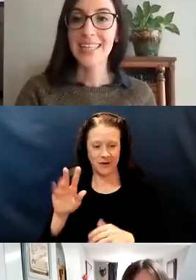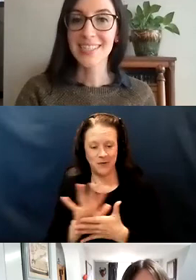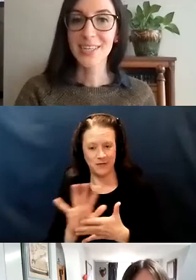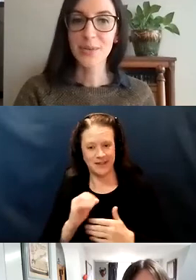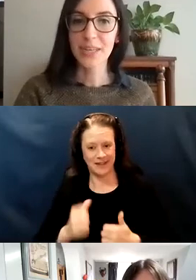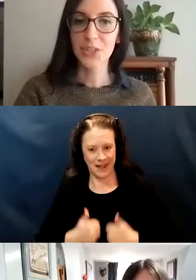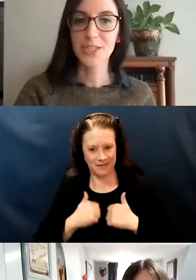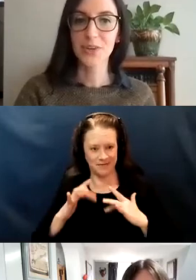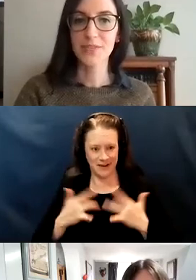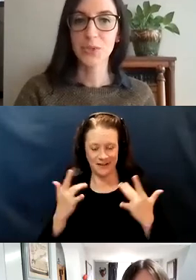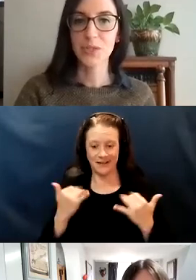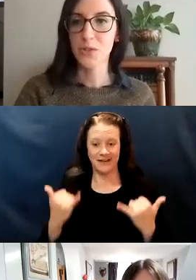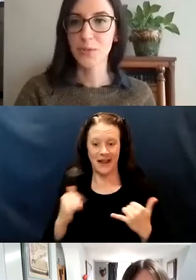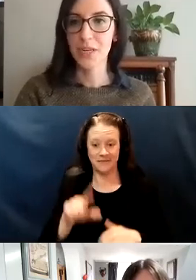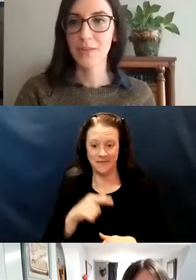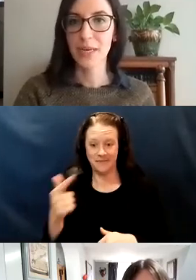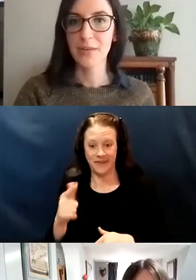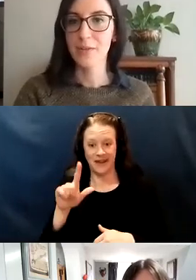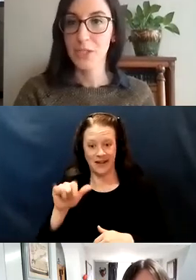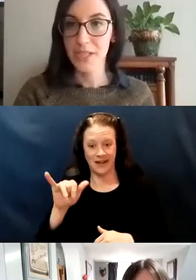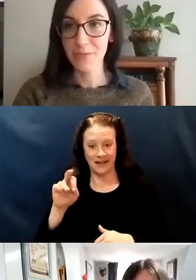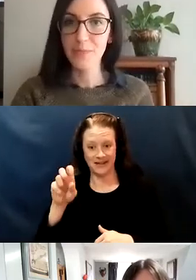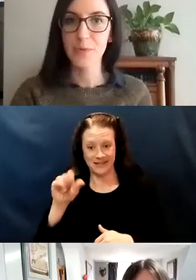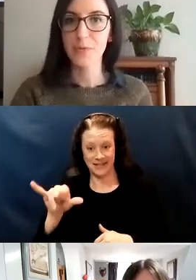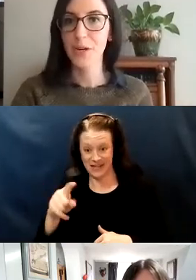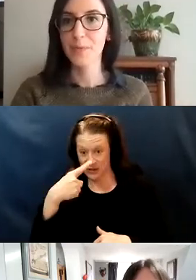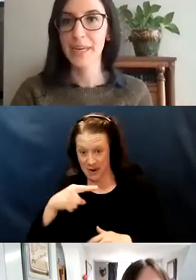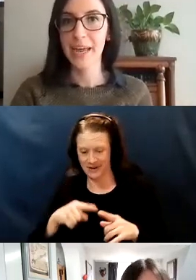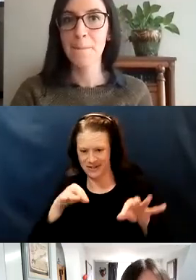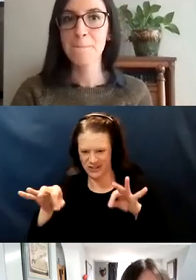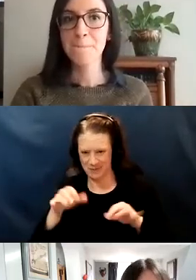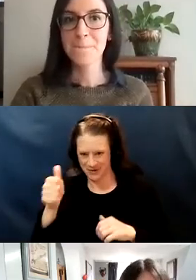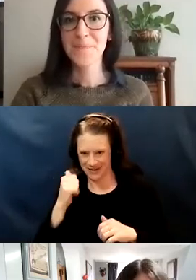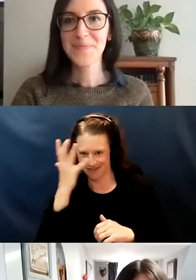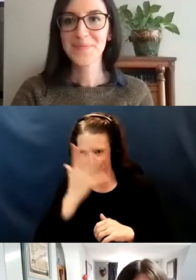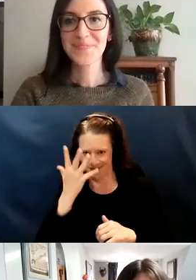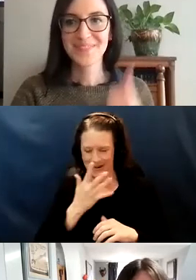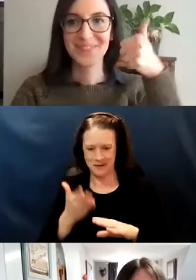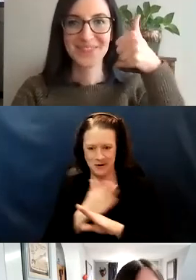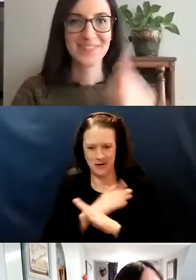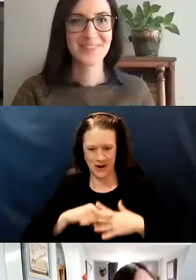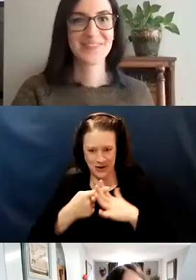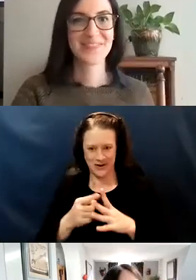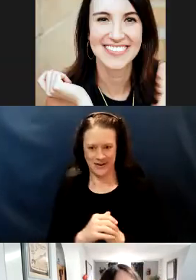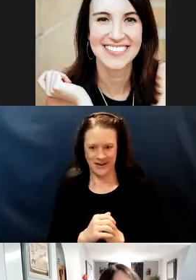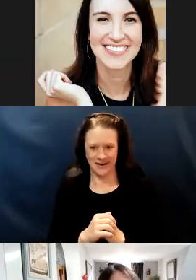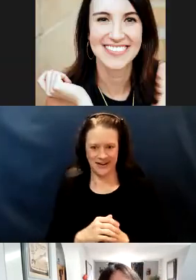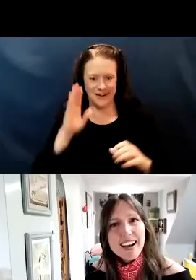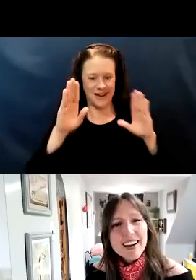Lindsay, could you make sure to do a visual description of yourself before you begin? >> LINDSAY DREXLER: Hi, everybody. Thank you